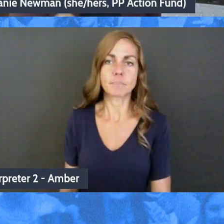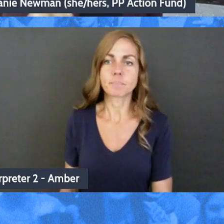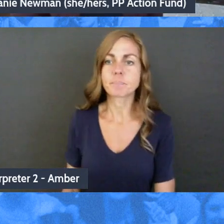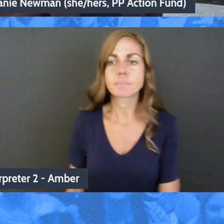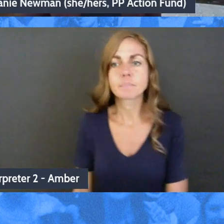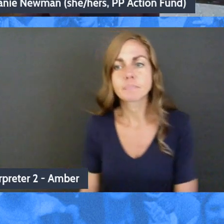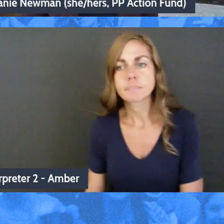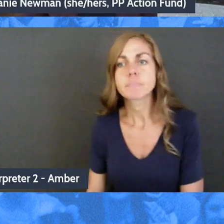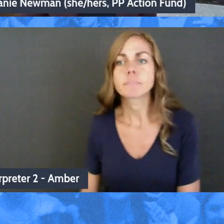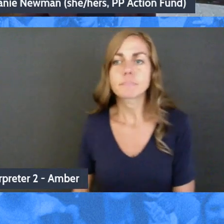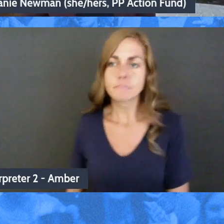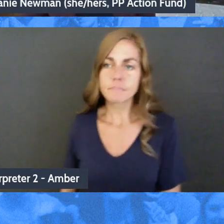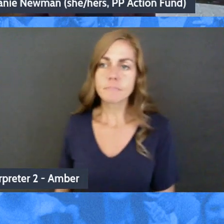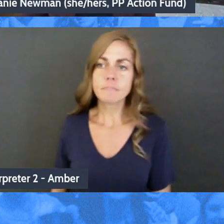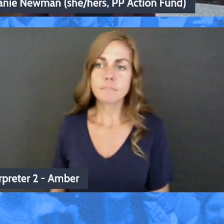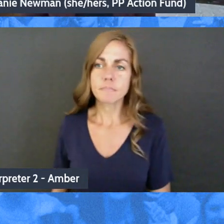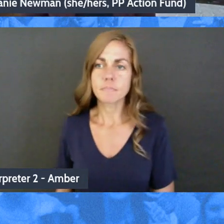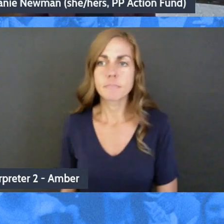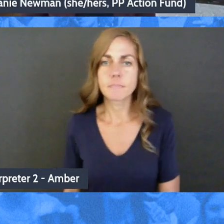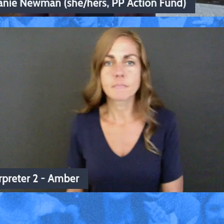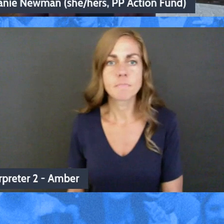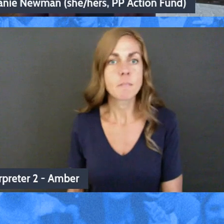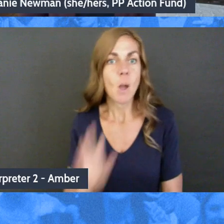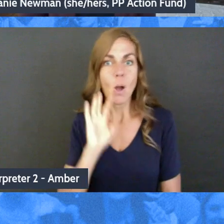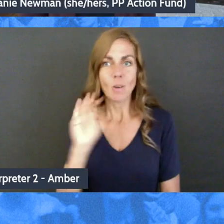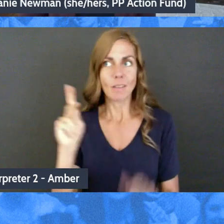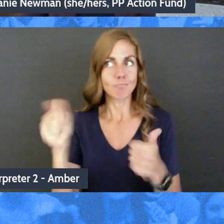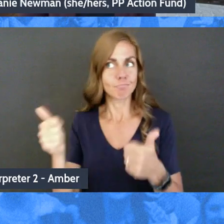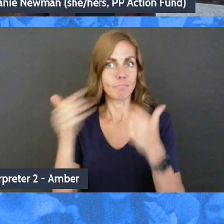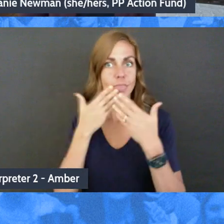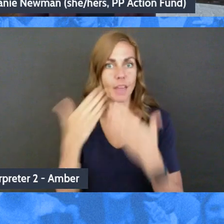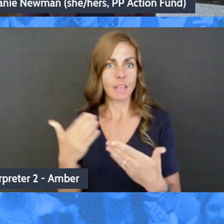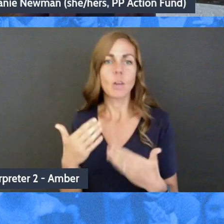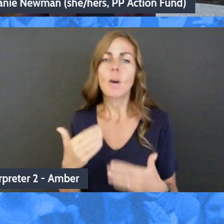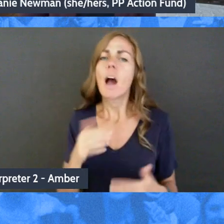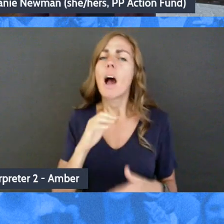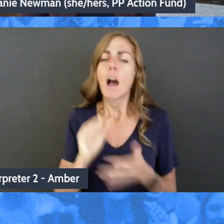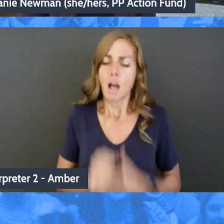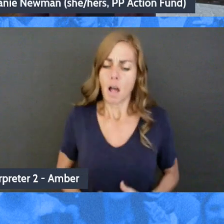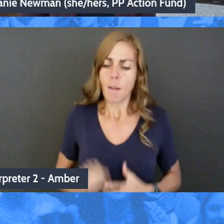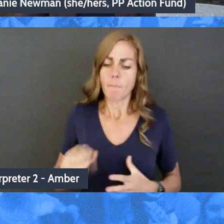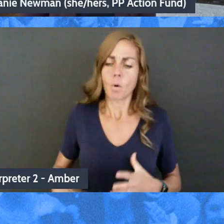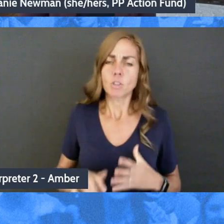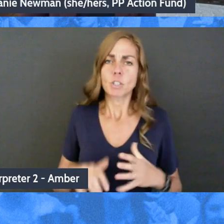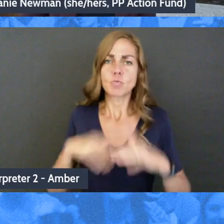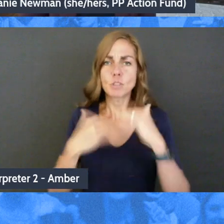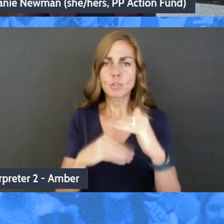Now, let's talk about how abortion restrictions and lack of access to birth control impact people of color